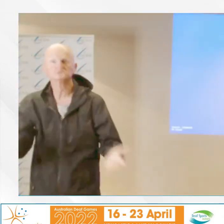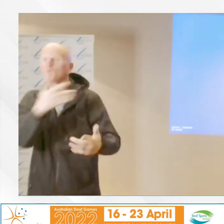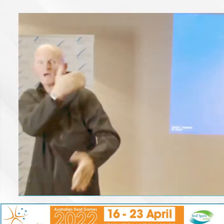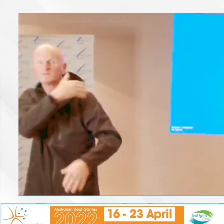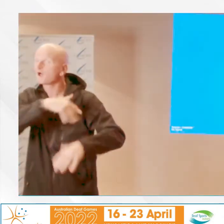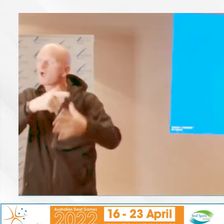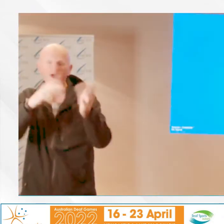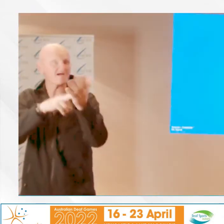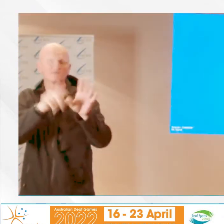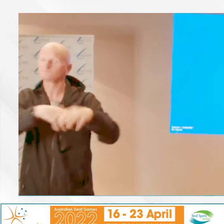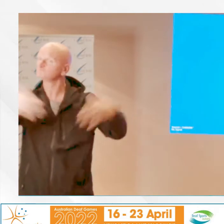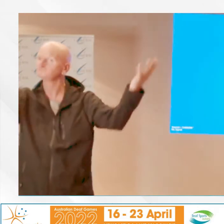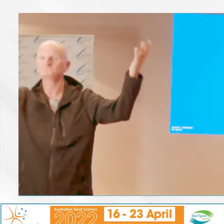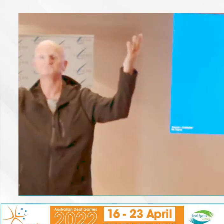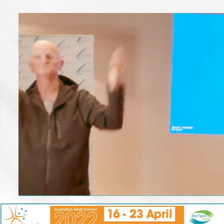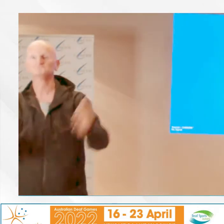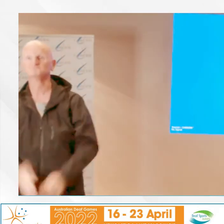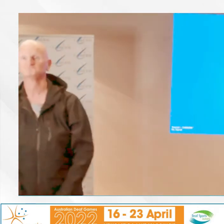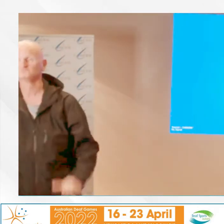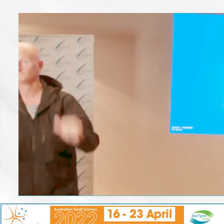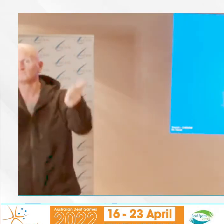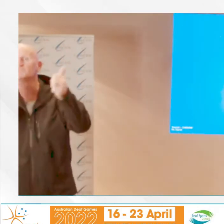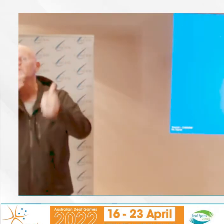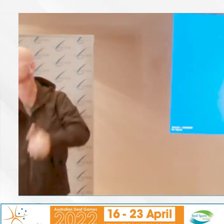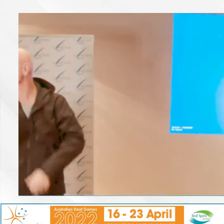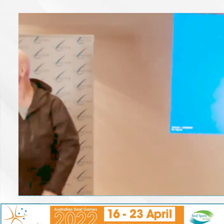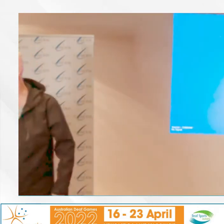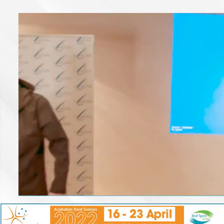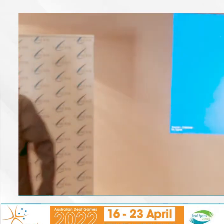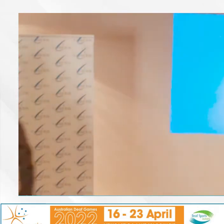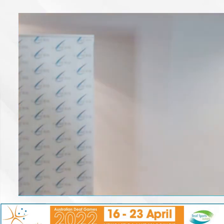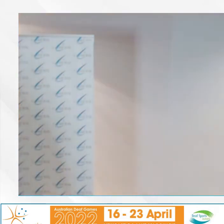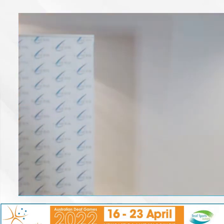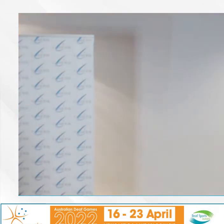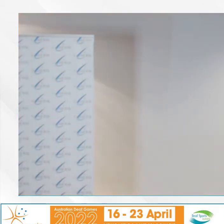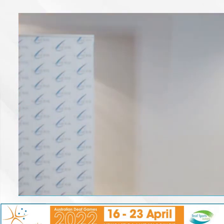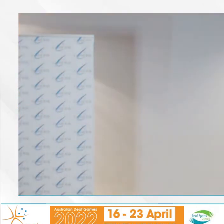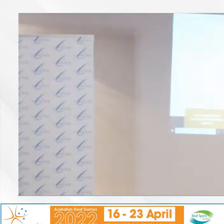i'm also really happy to volunteer ask me anything i'm happy to help out